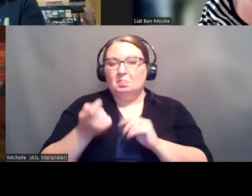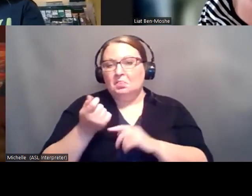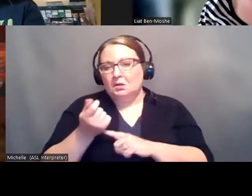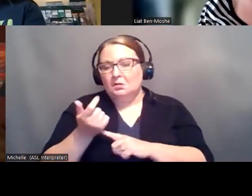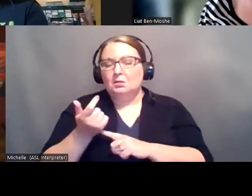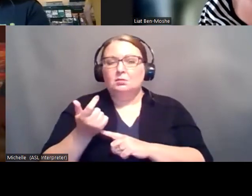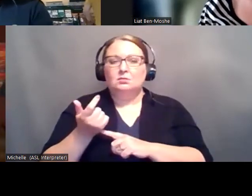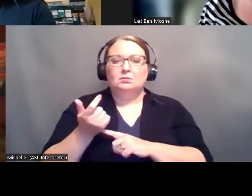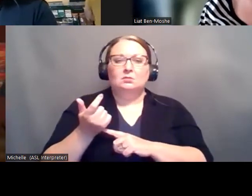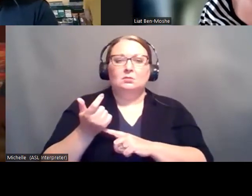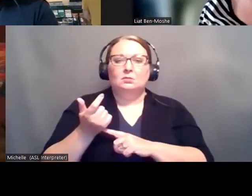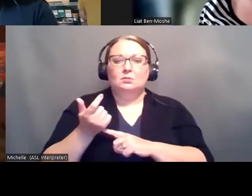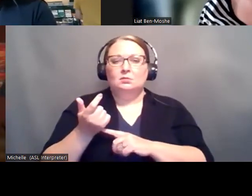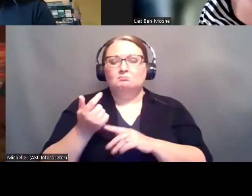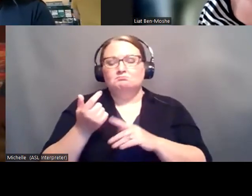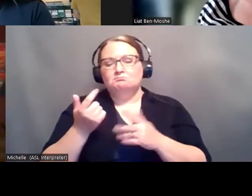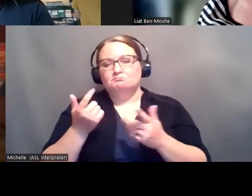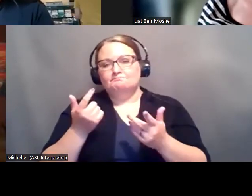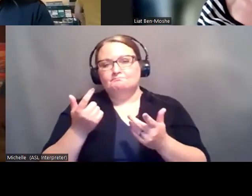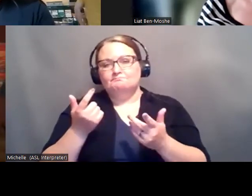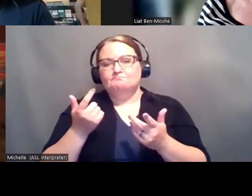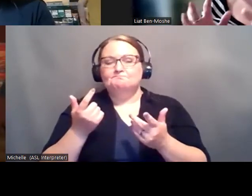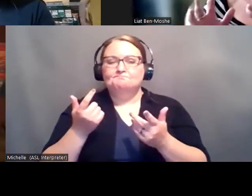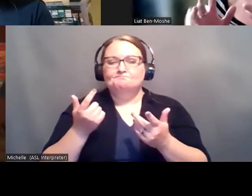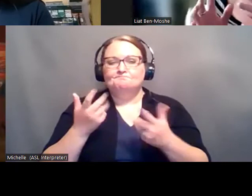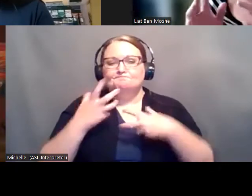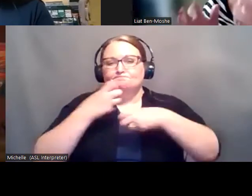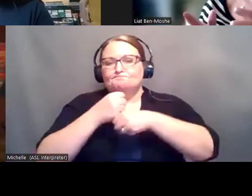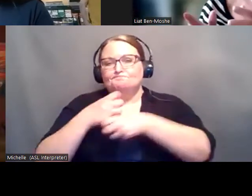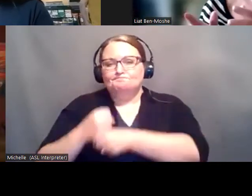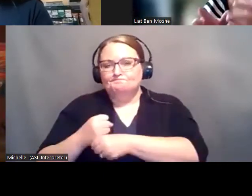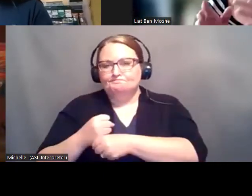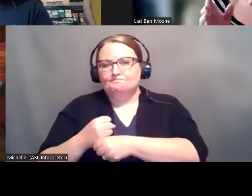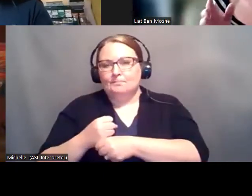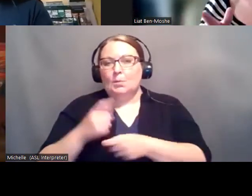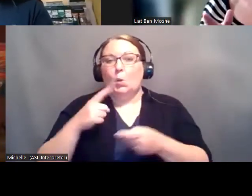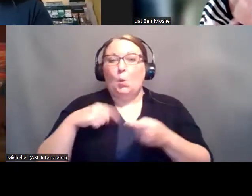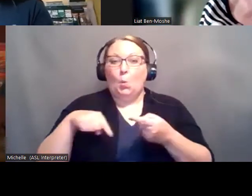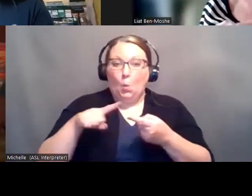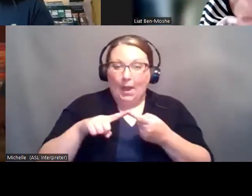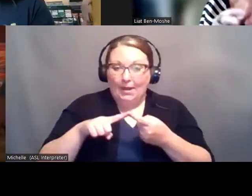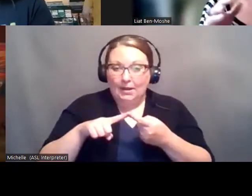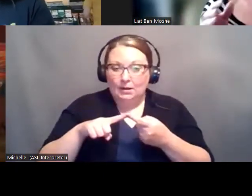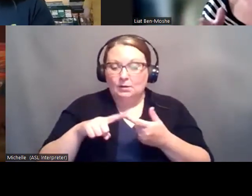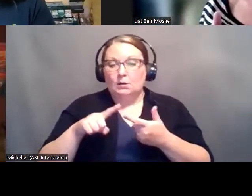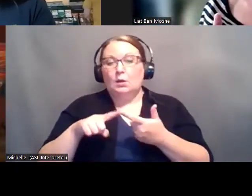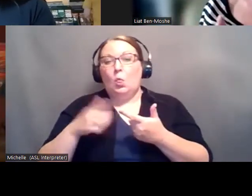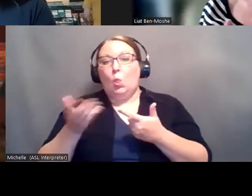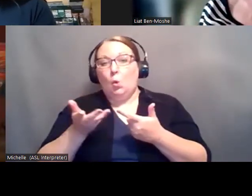just to let you know what I'll be saying. It's about the when, the what, the how,